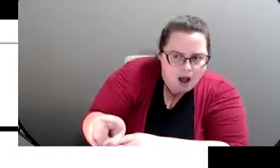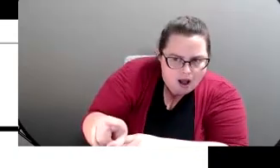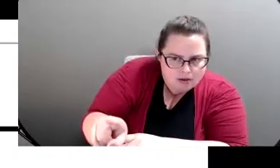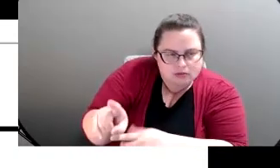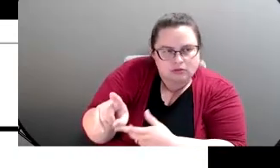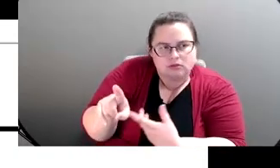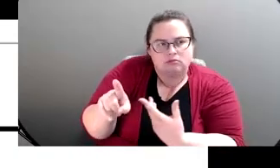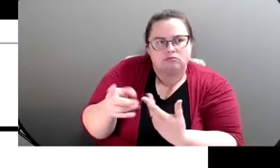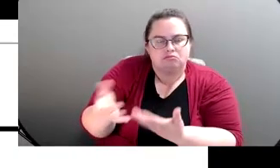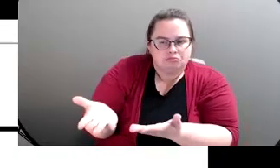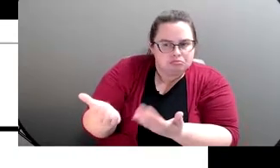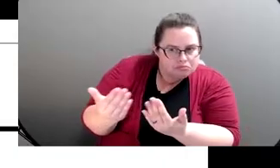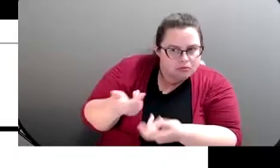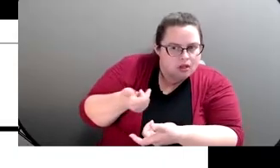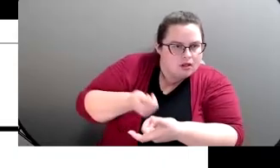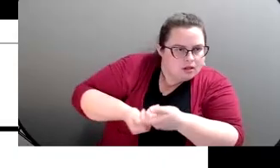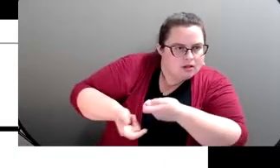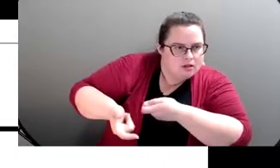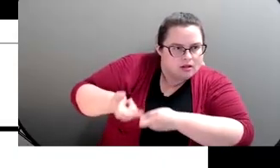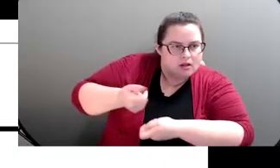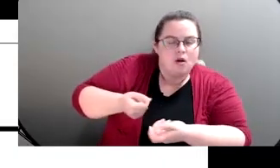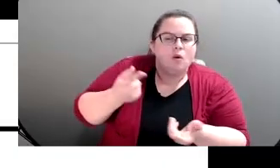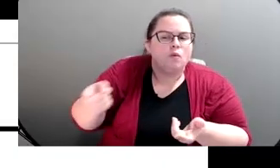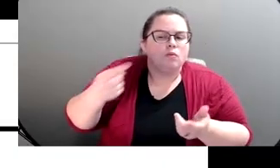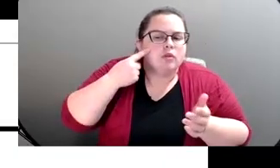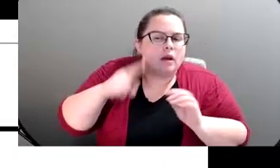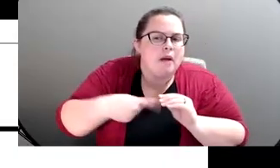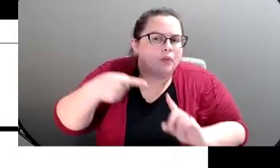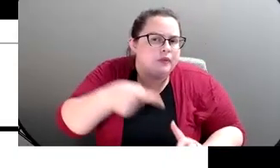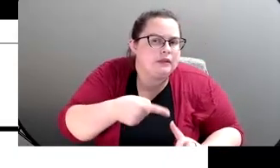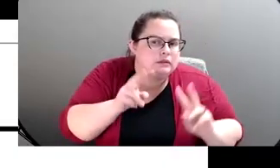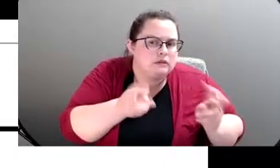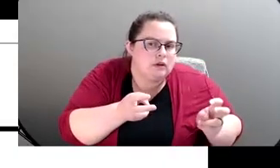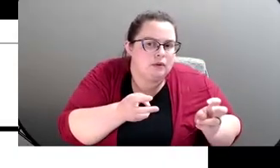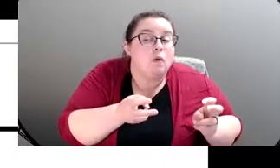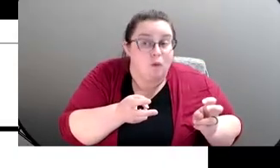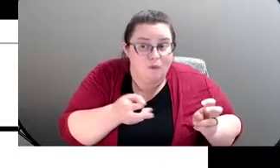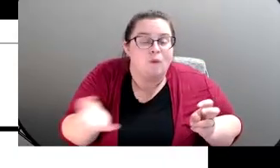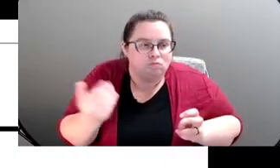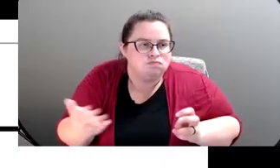you know, well, you know, what about what about this thing. And again, my suggestion is to take like one